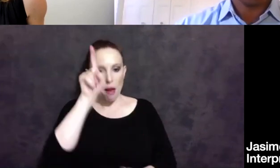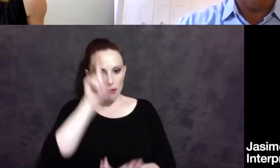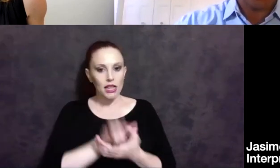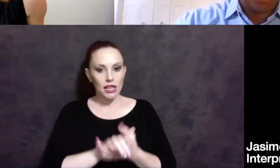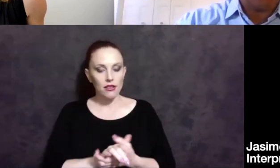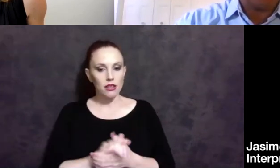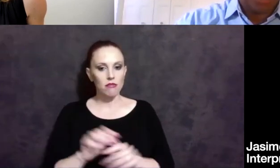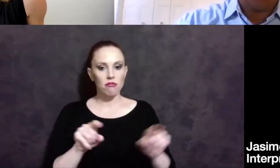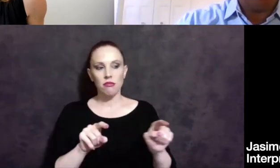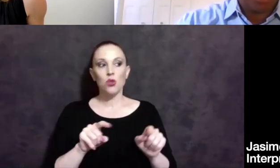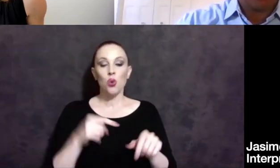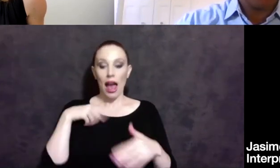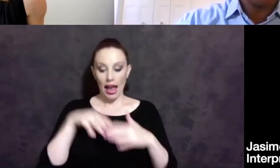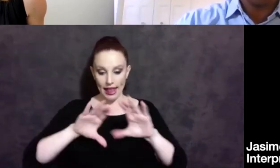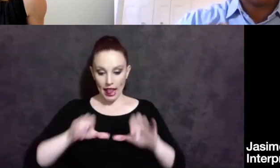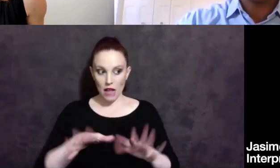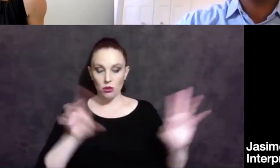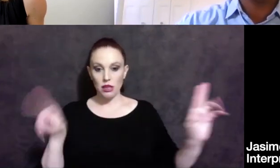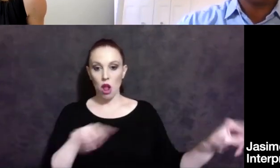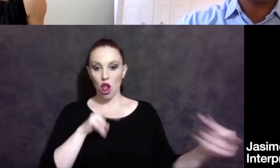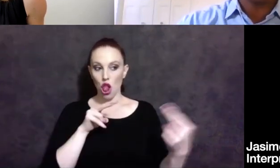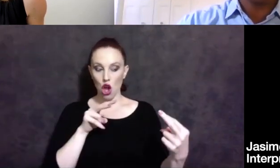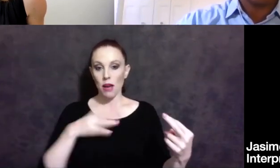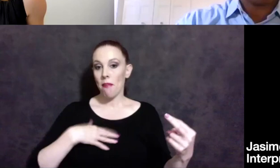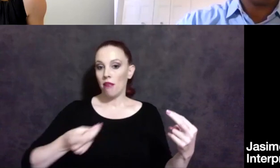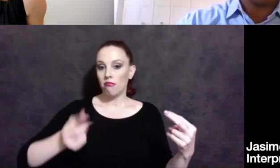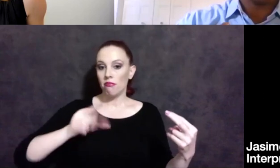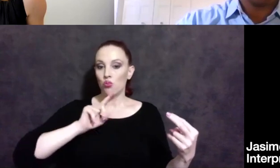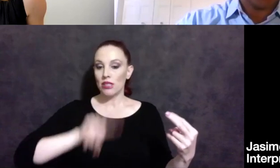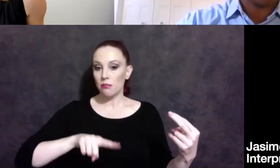makes eye contact with me and my initial response is they are looking at me because I am black,